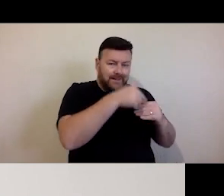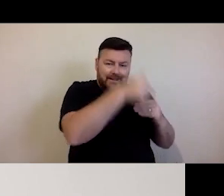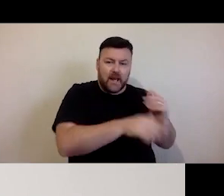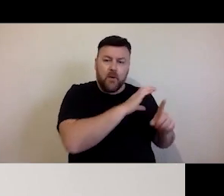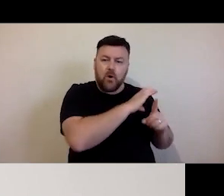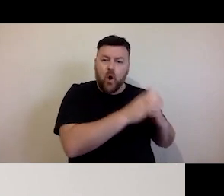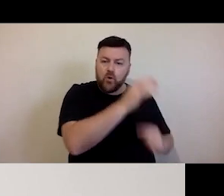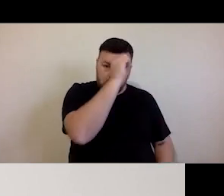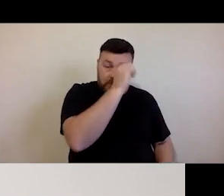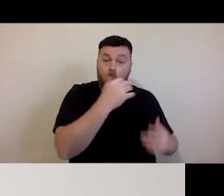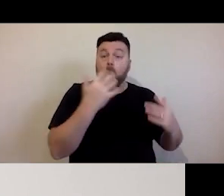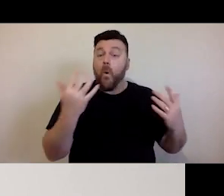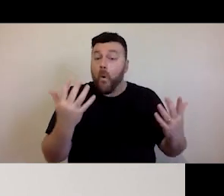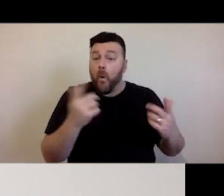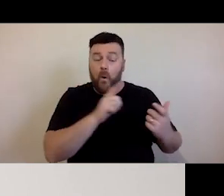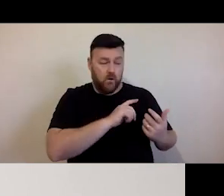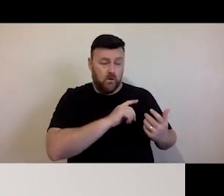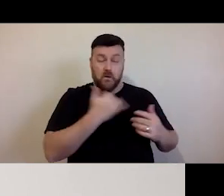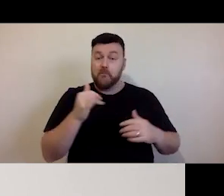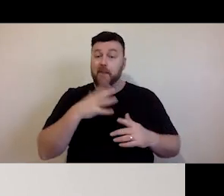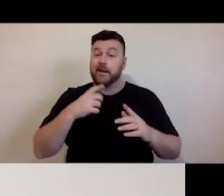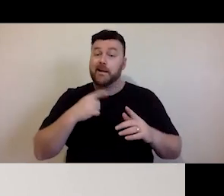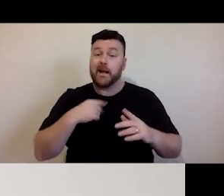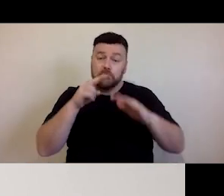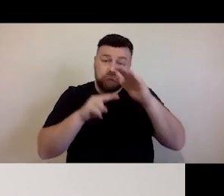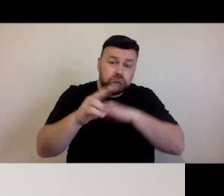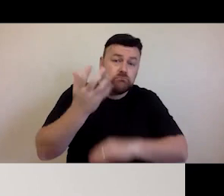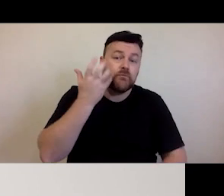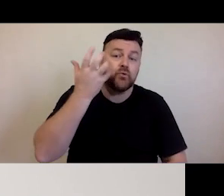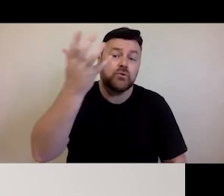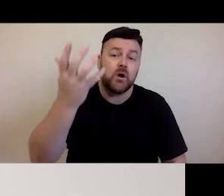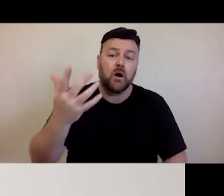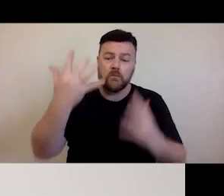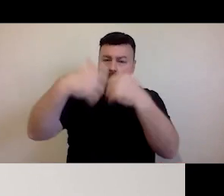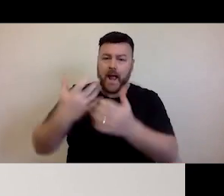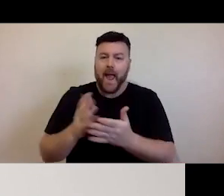to future scenarios and identify the collective work to get there.